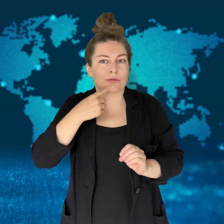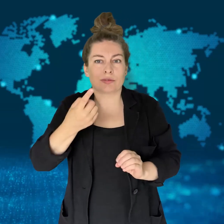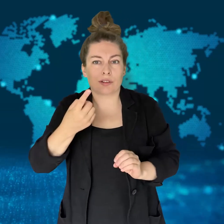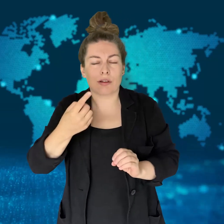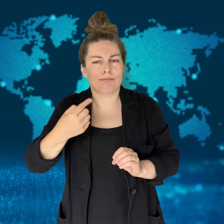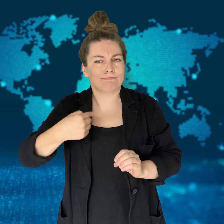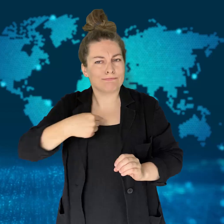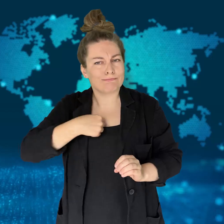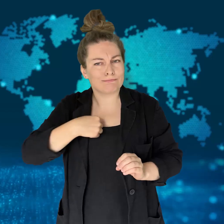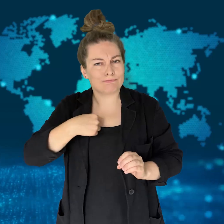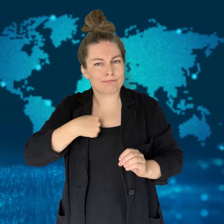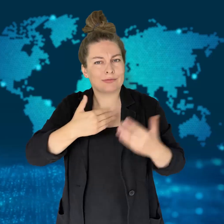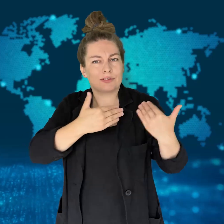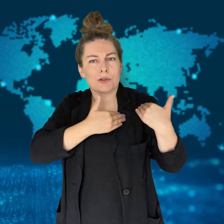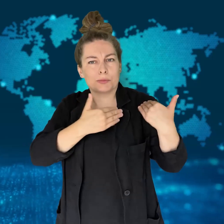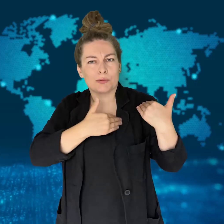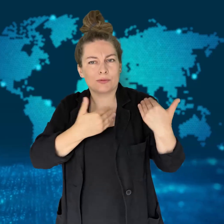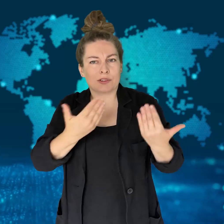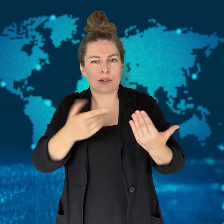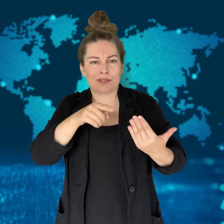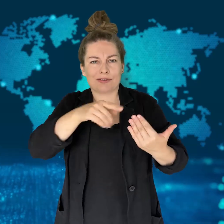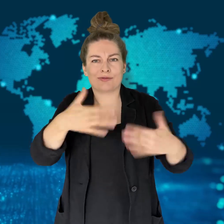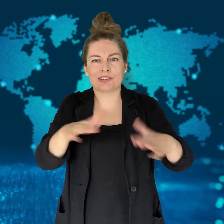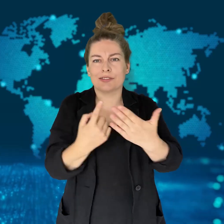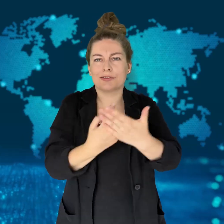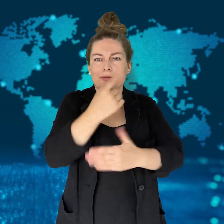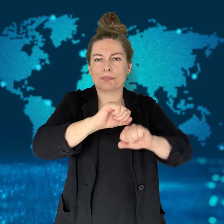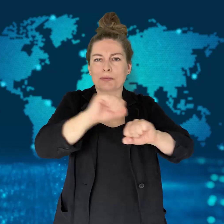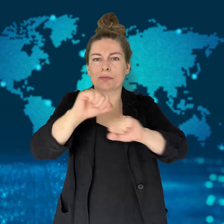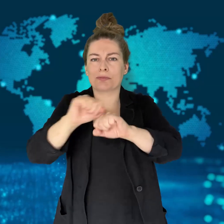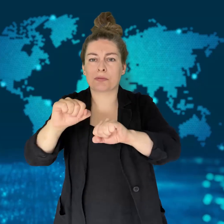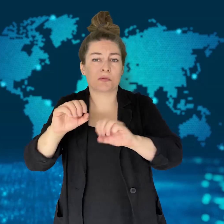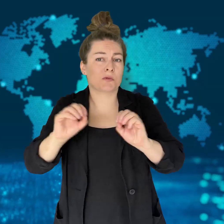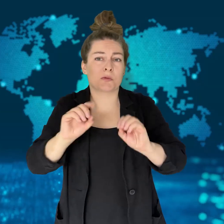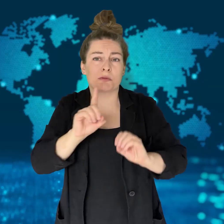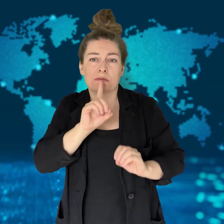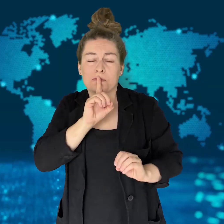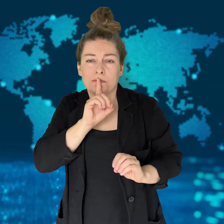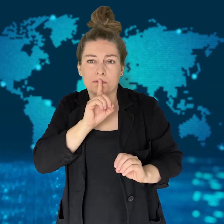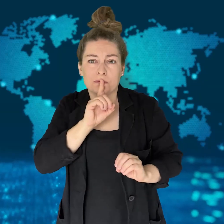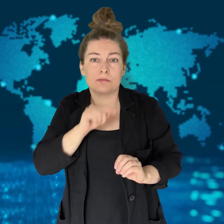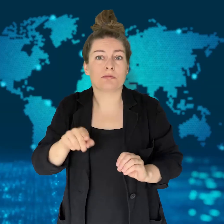Boko Haram - that has used women and girls